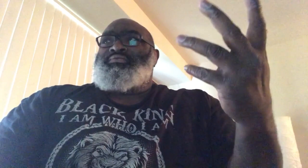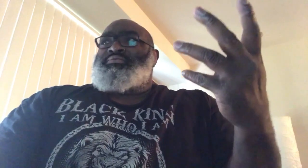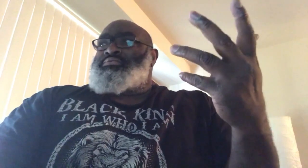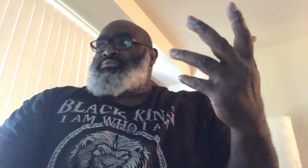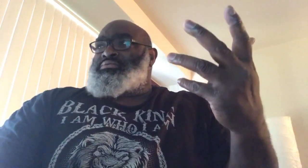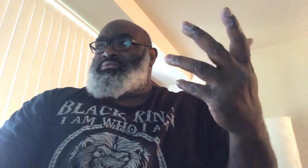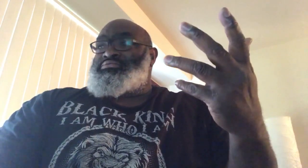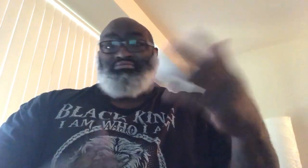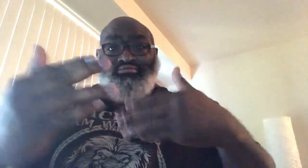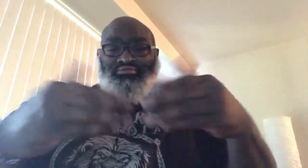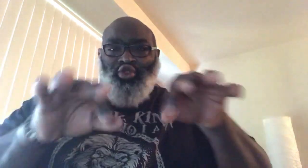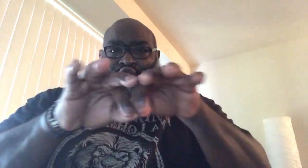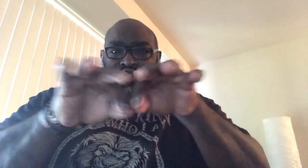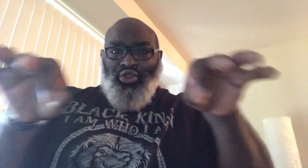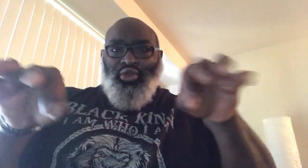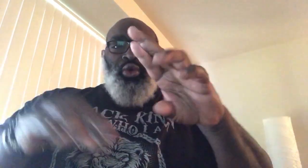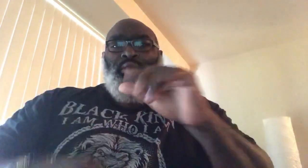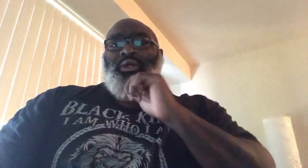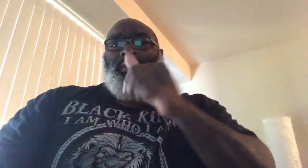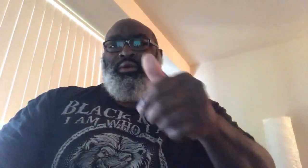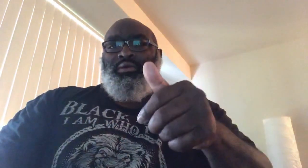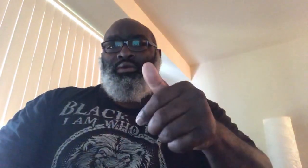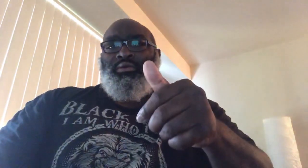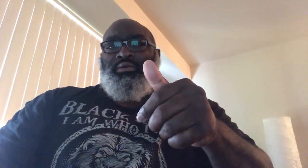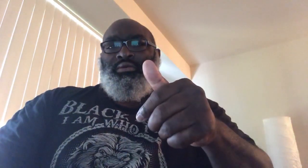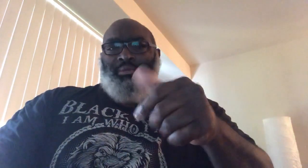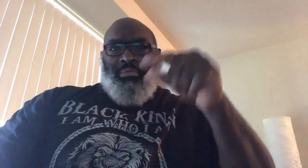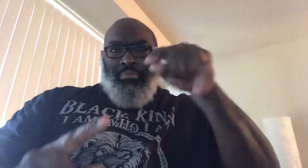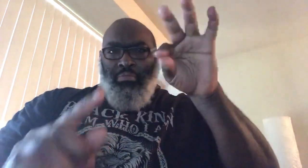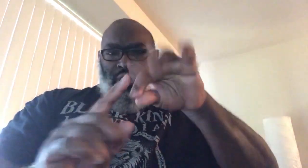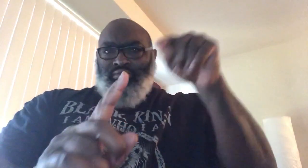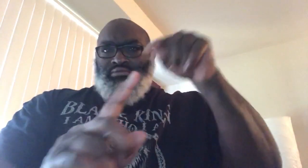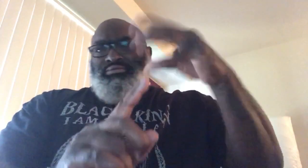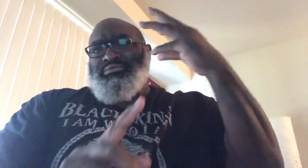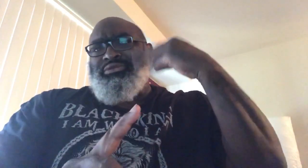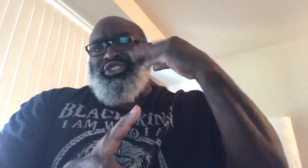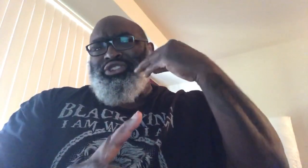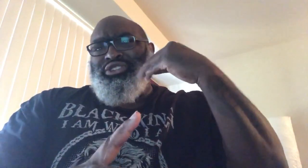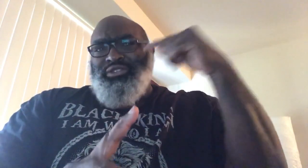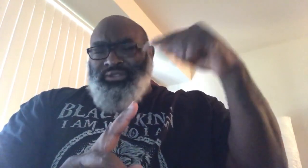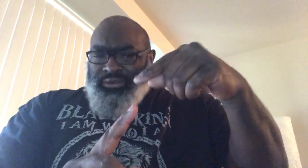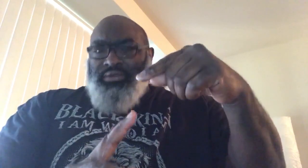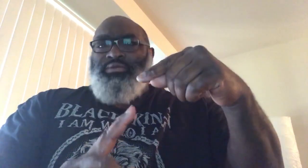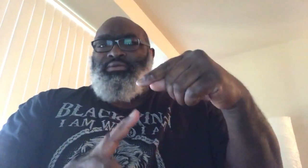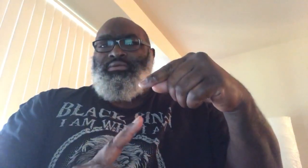Experience matters and those with so much knowledge and skills